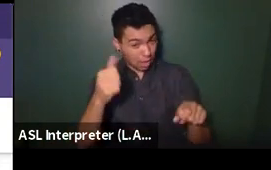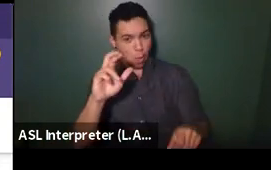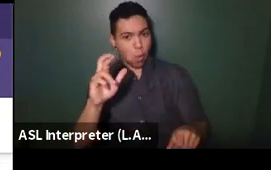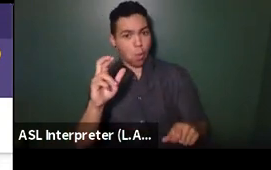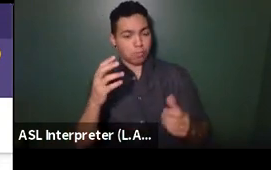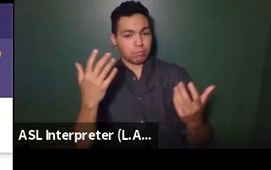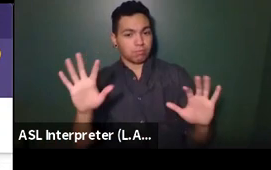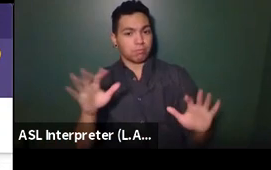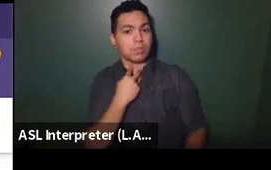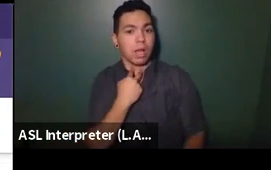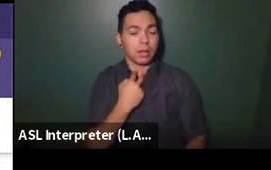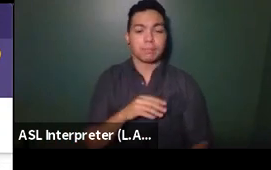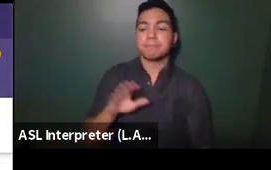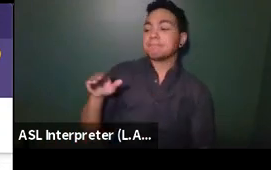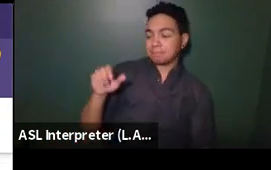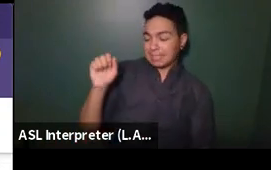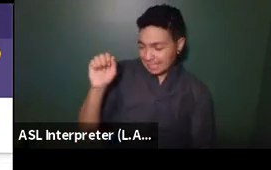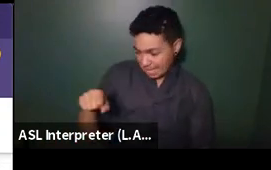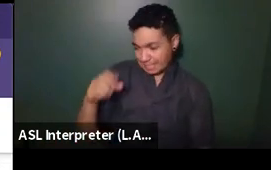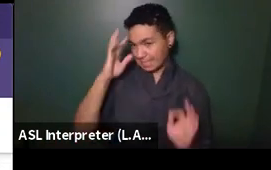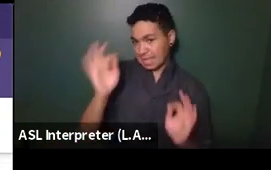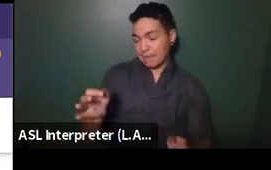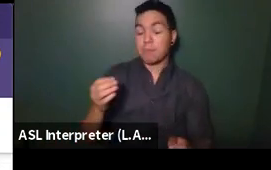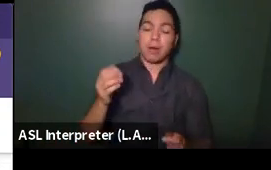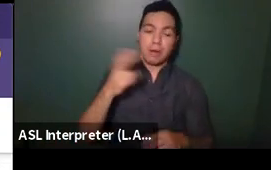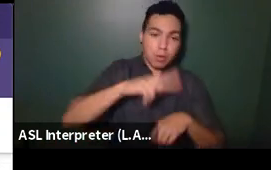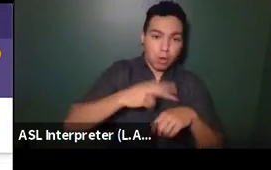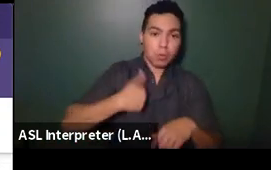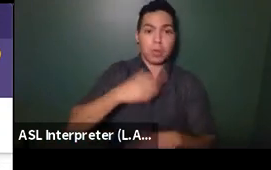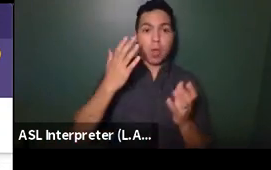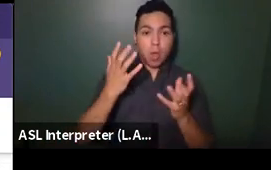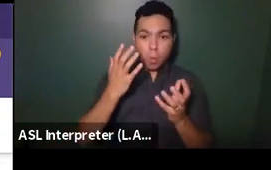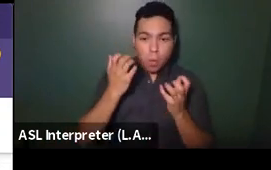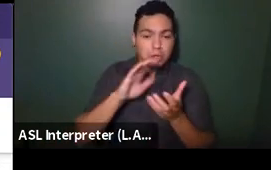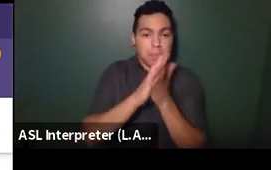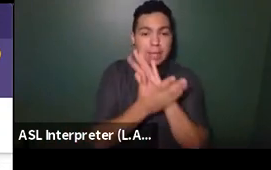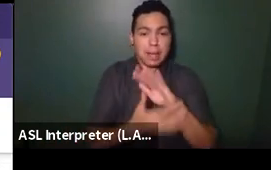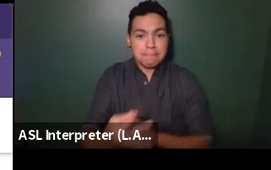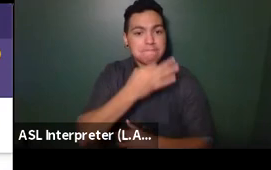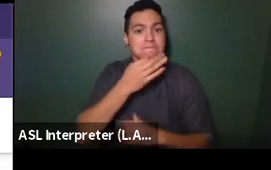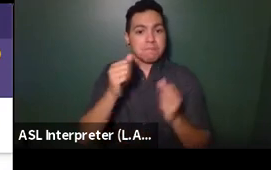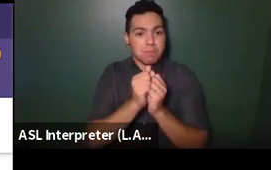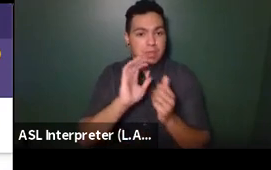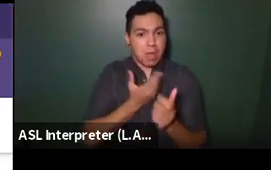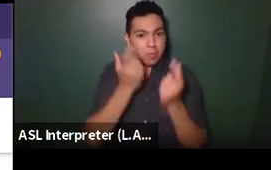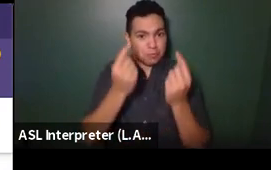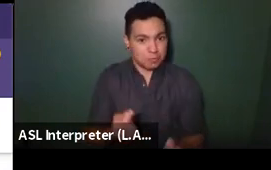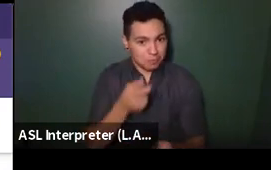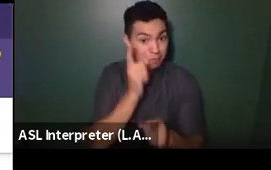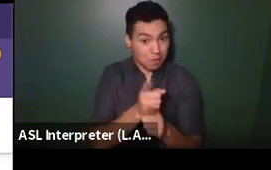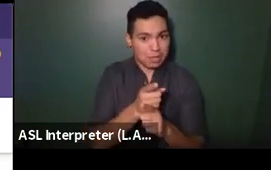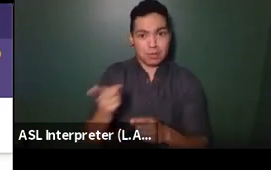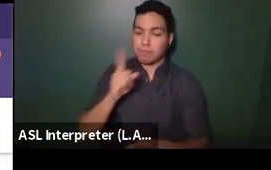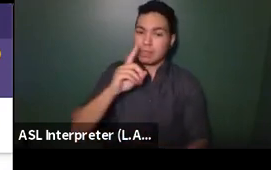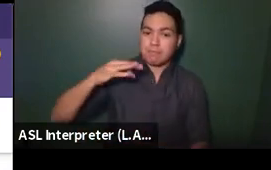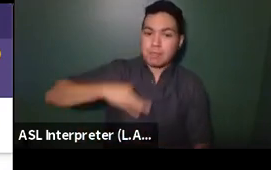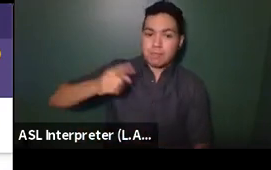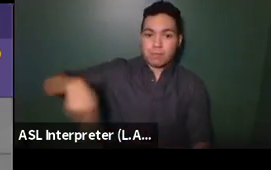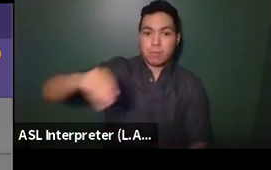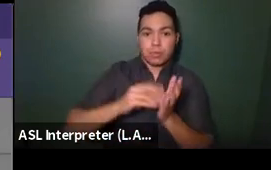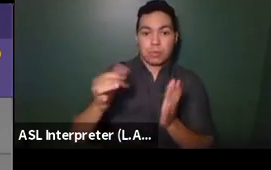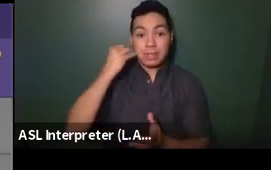Katherine Livick - ESD 112: Absolutely. So, I mean, we all want to work towards mastery so, this can be a really useful thing. A student can always think better of it, usubmit